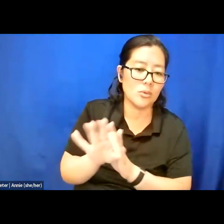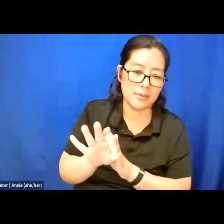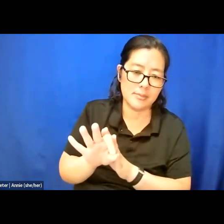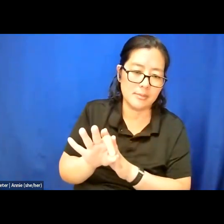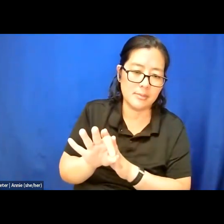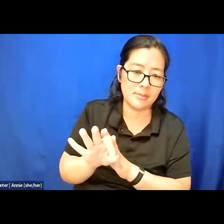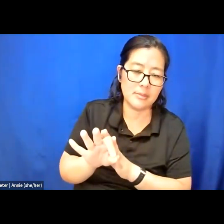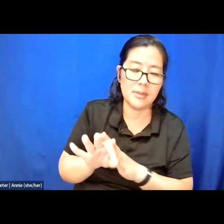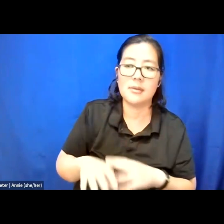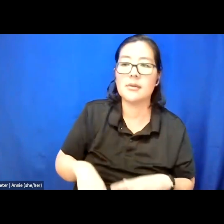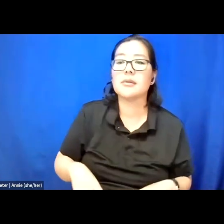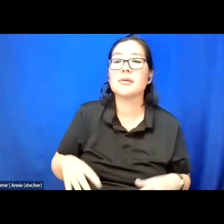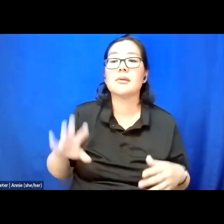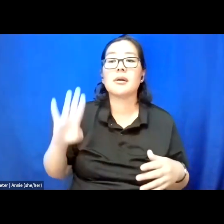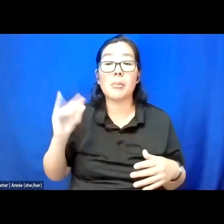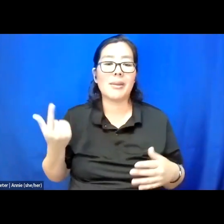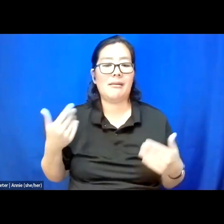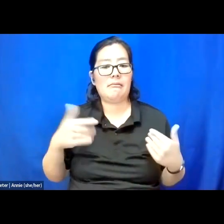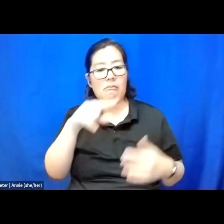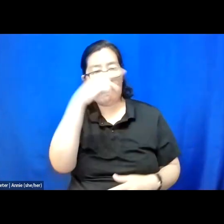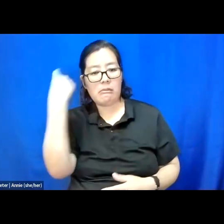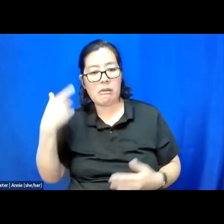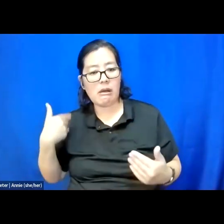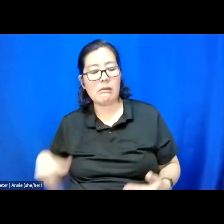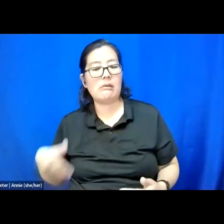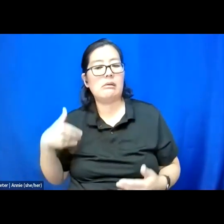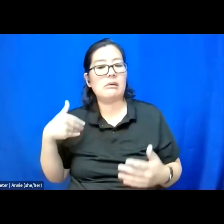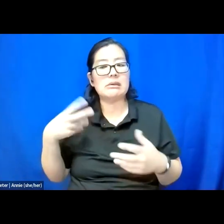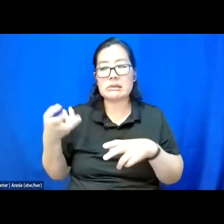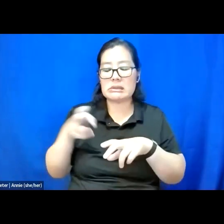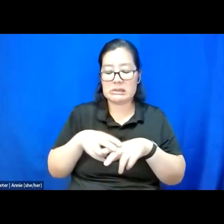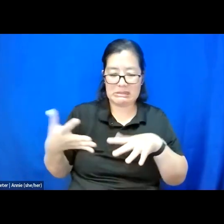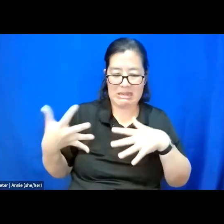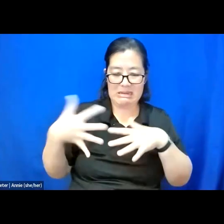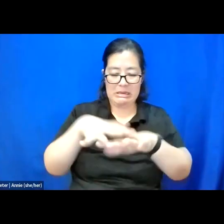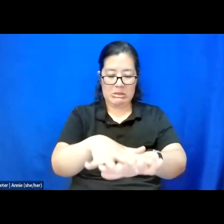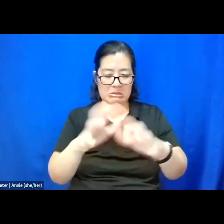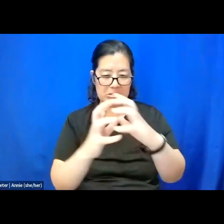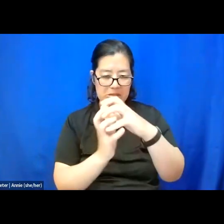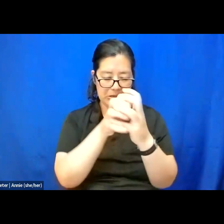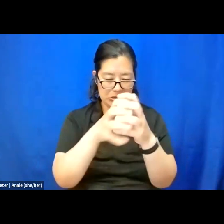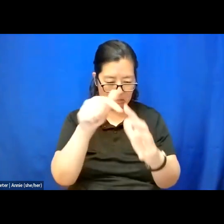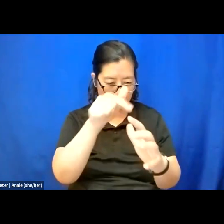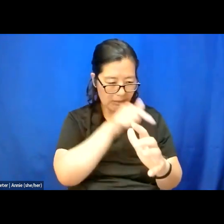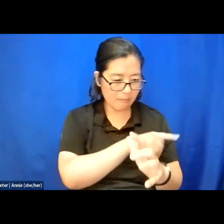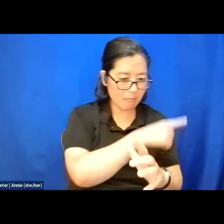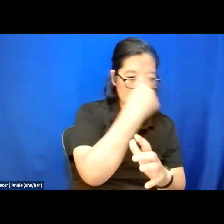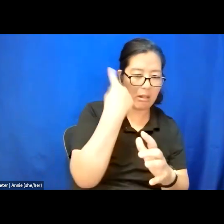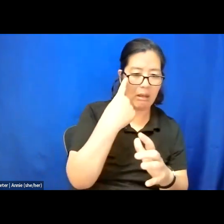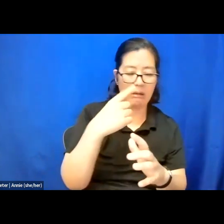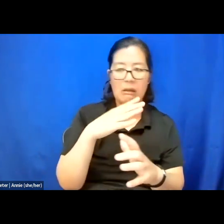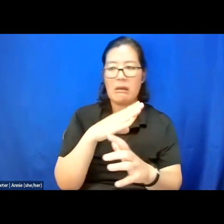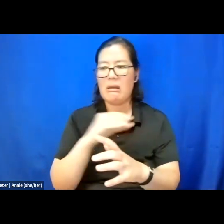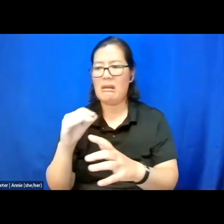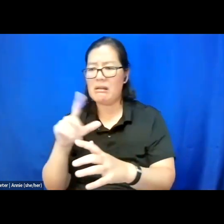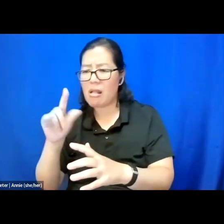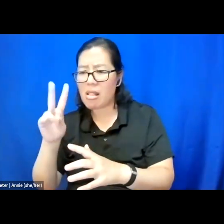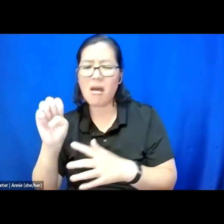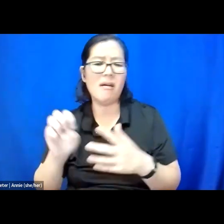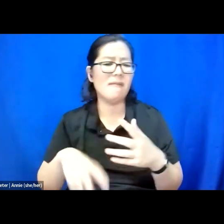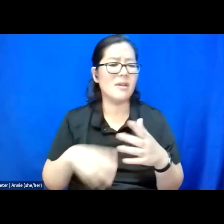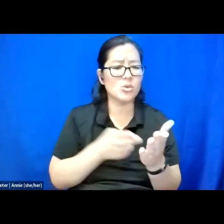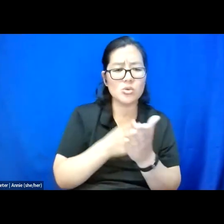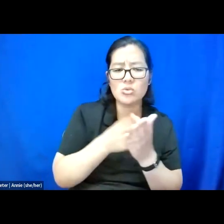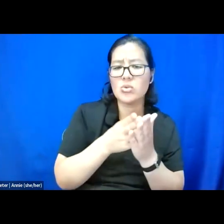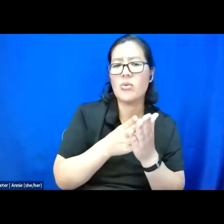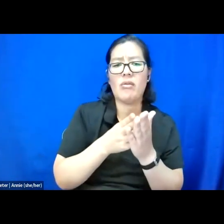A being black and sitting at the intersection of being black and love and true of black and queer